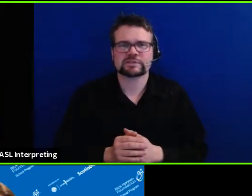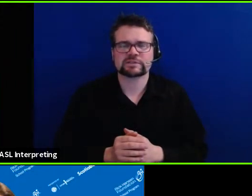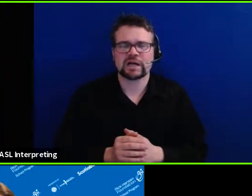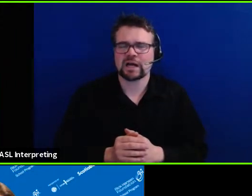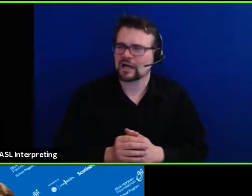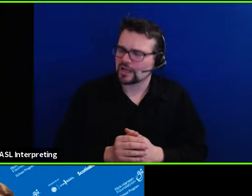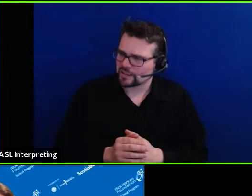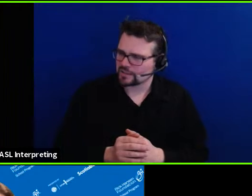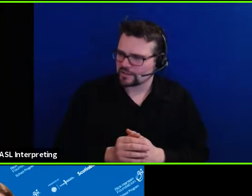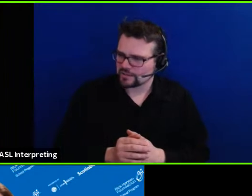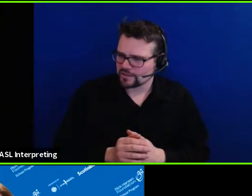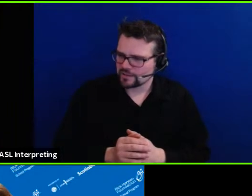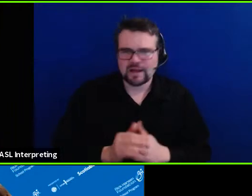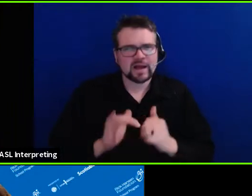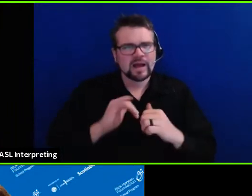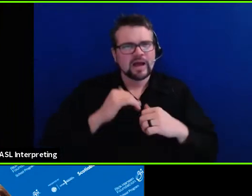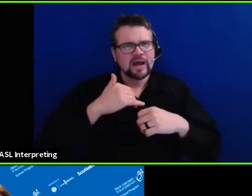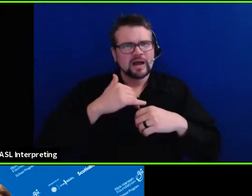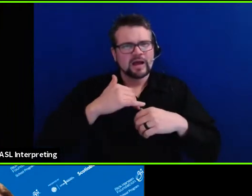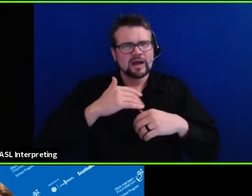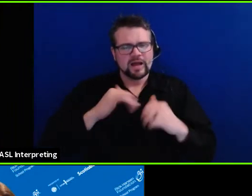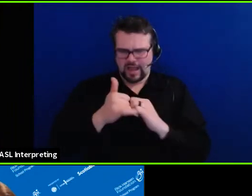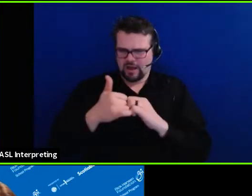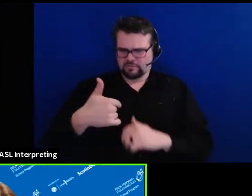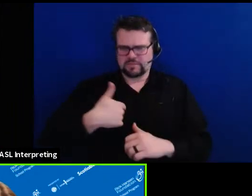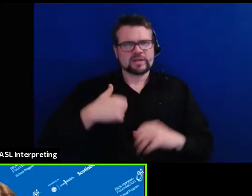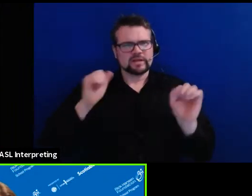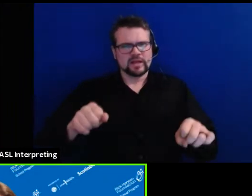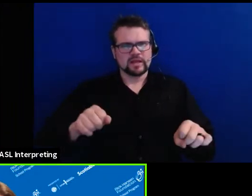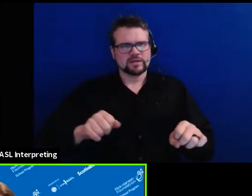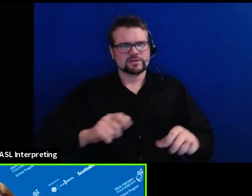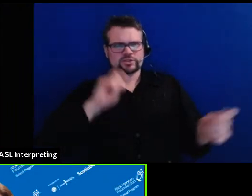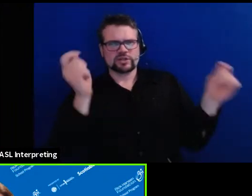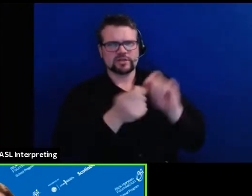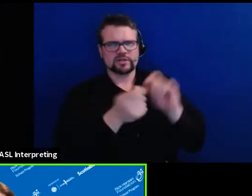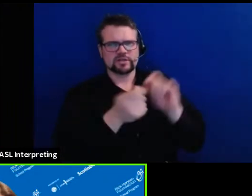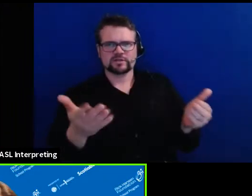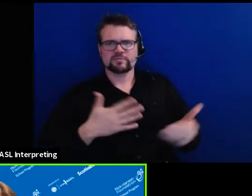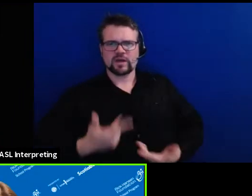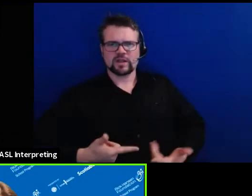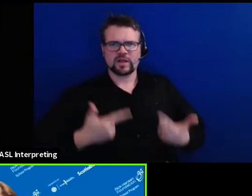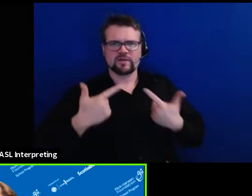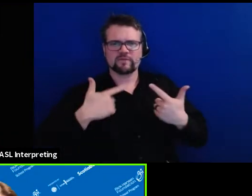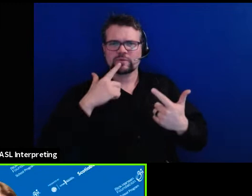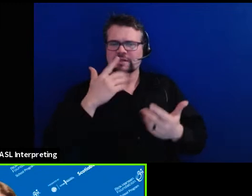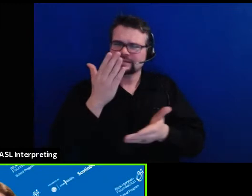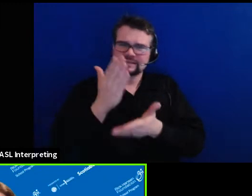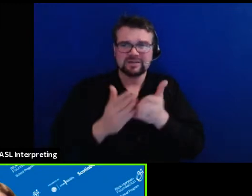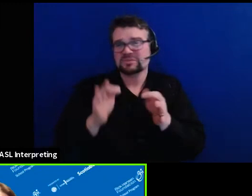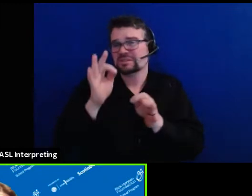DIFFERENCE EVEN BY JUST MAKING SIMPLE BETTER CHOICES ABOUT HOW